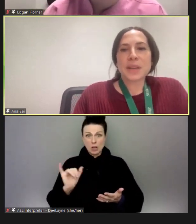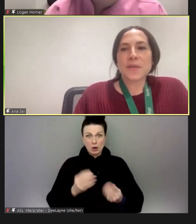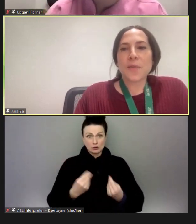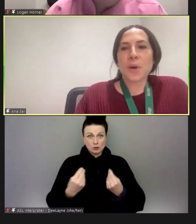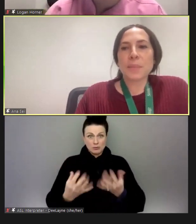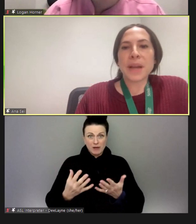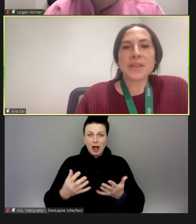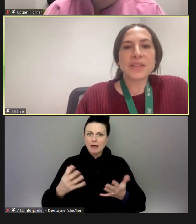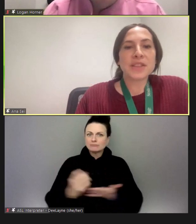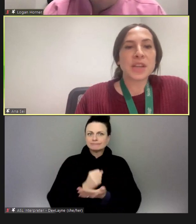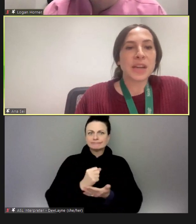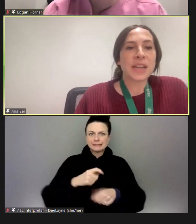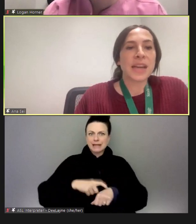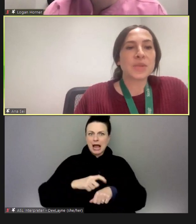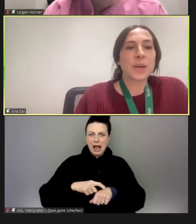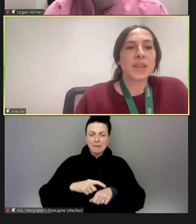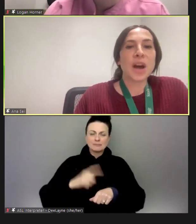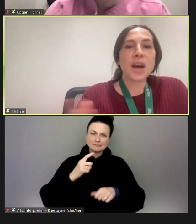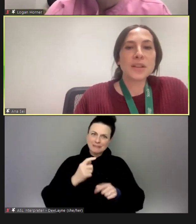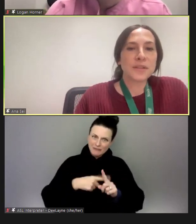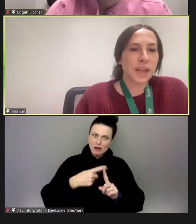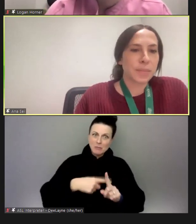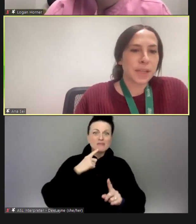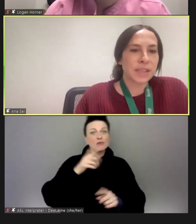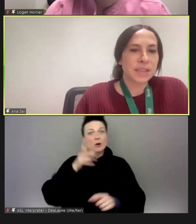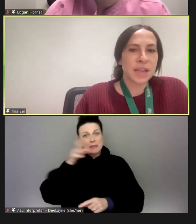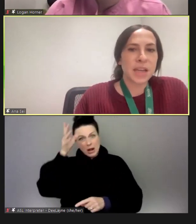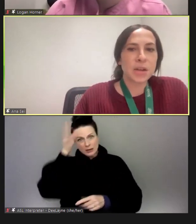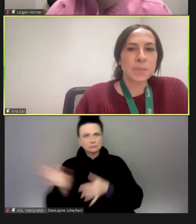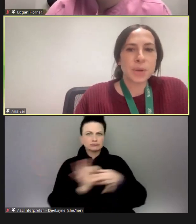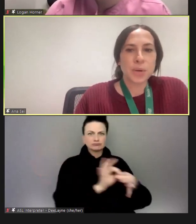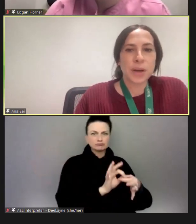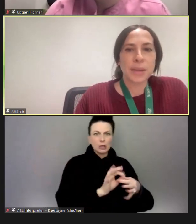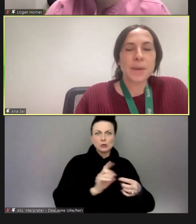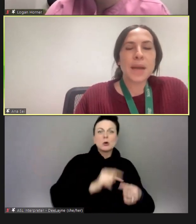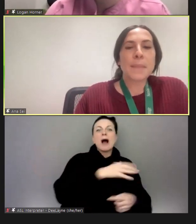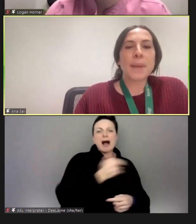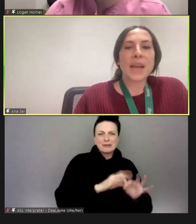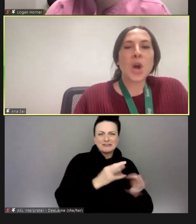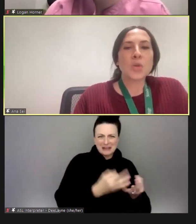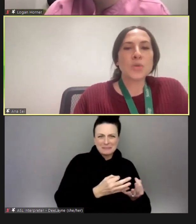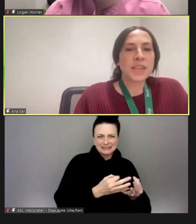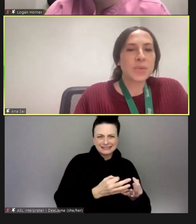for parents to connect with other